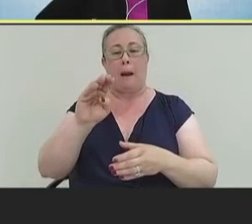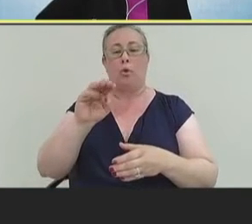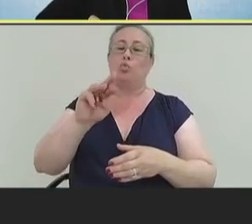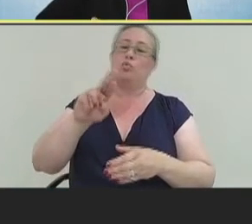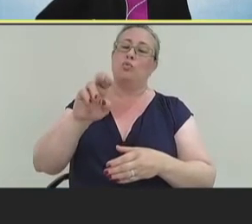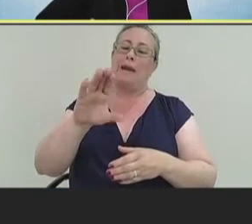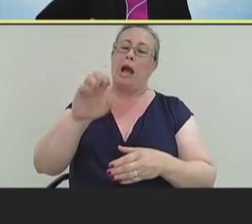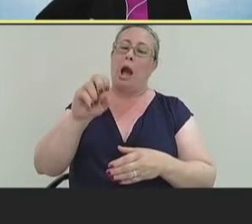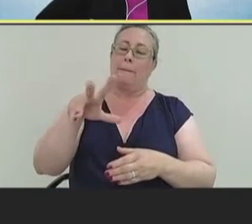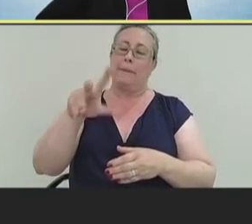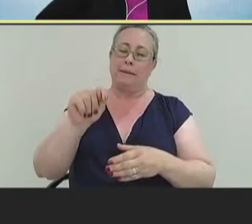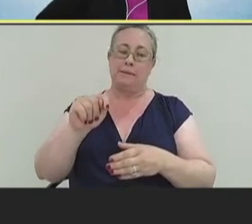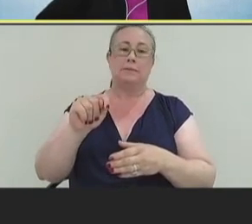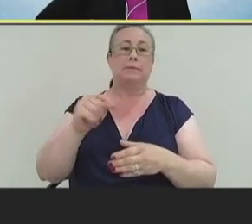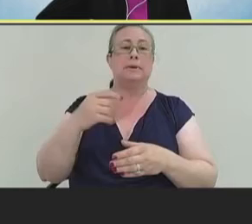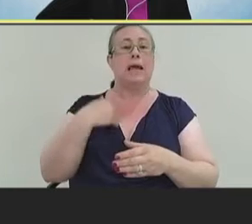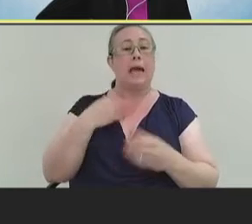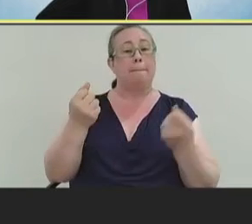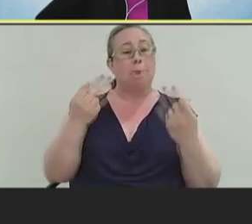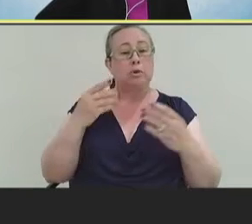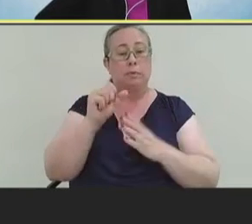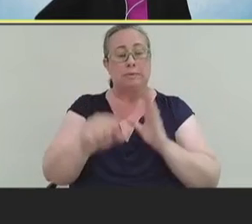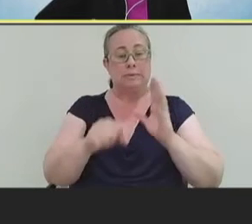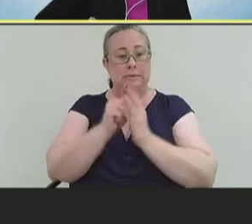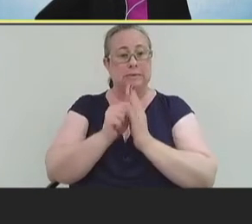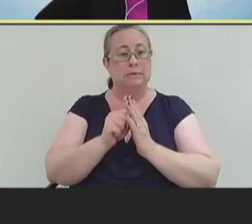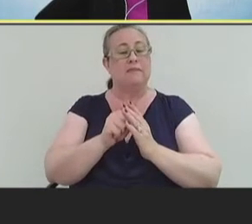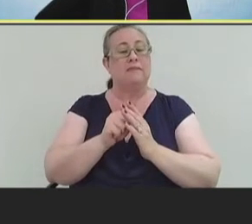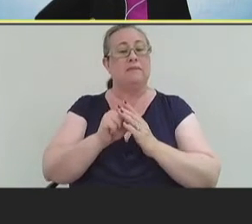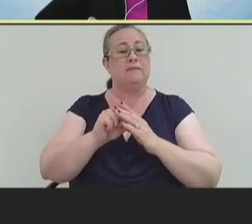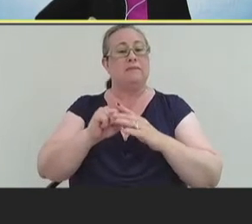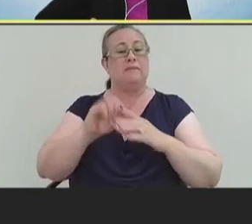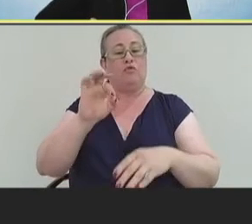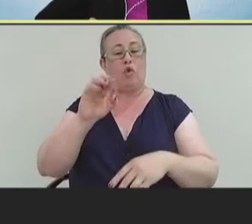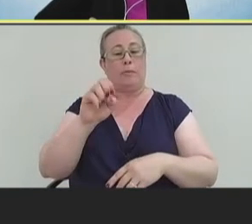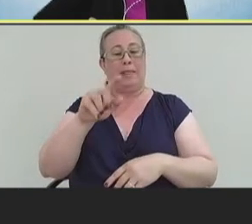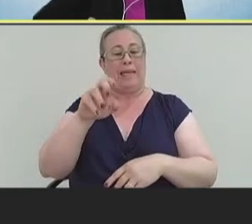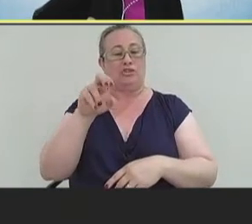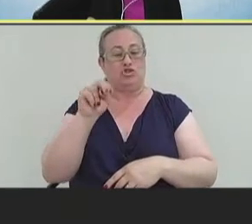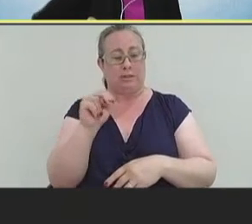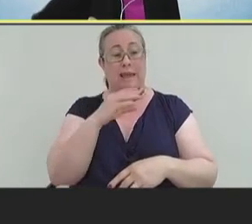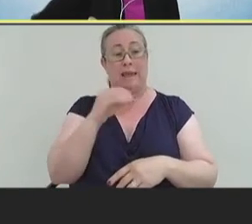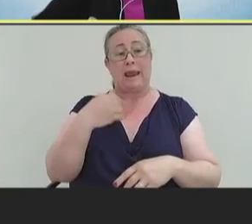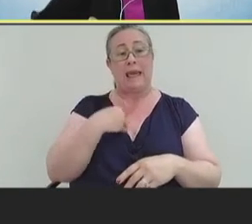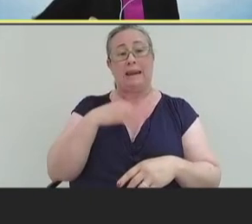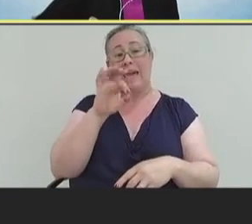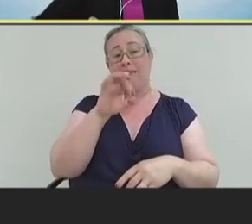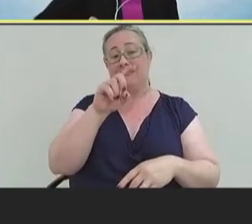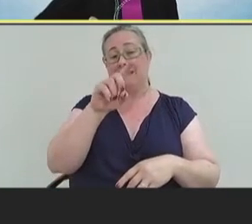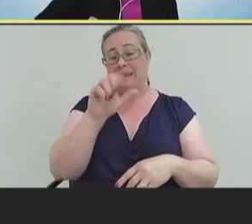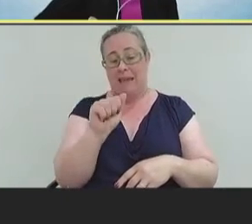We have multiple seasonal formulations. And by this time, we have FDA-licensed pandemic vaccines,